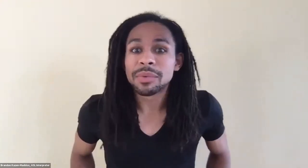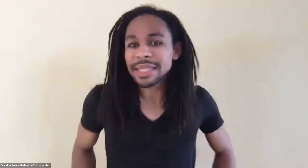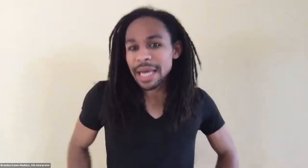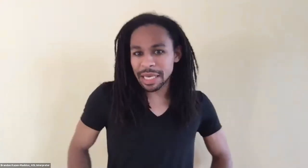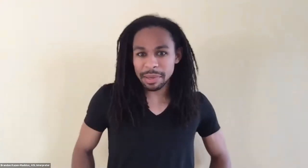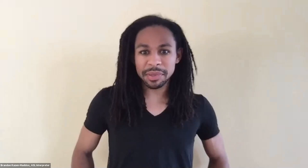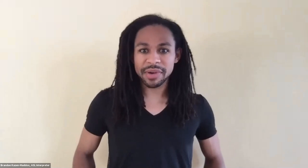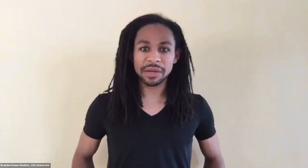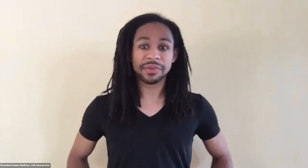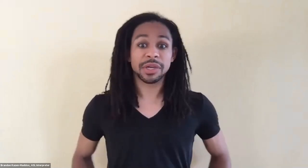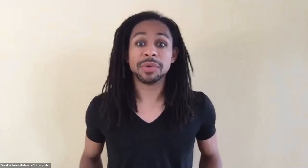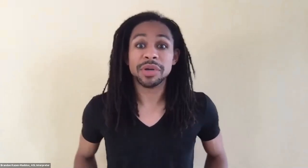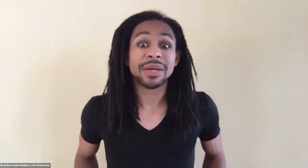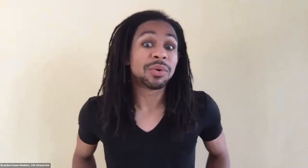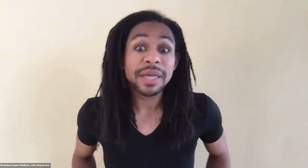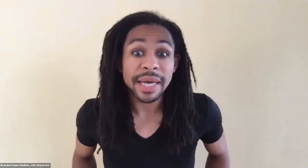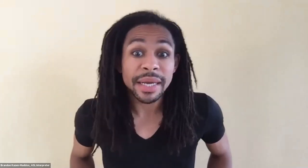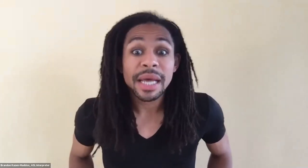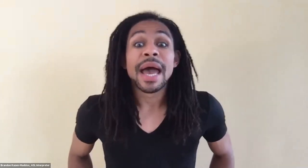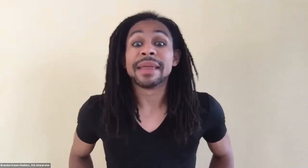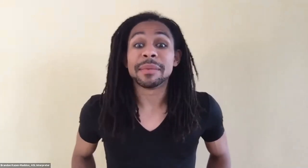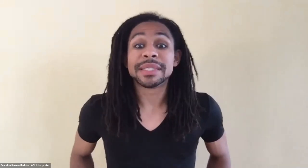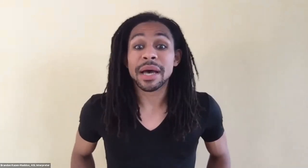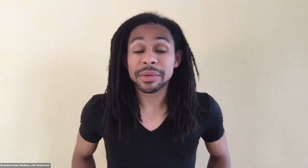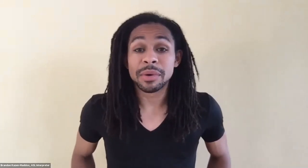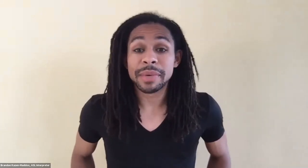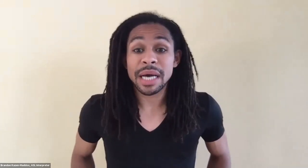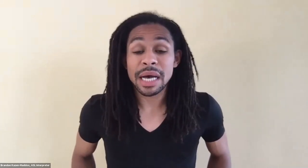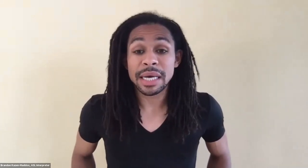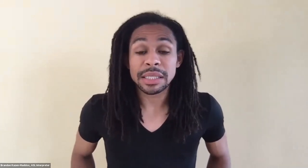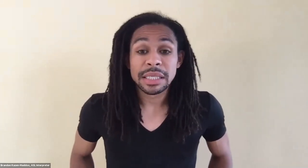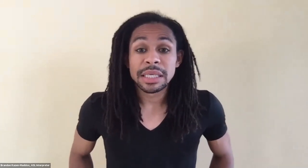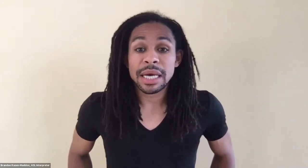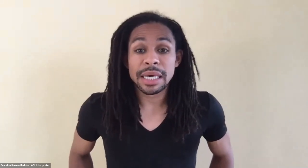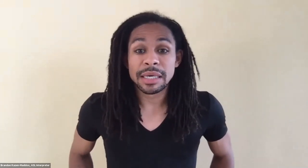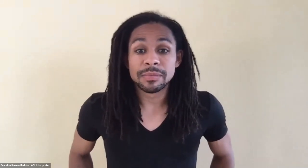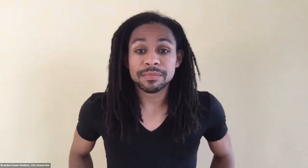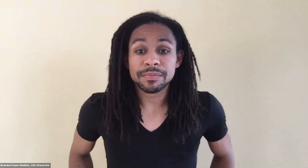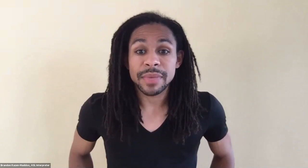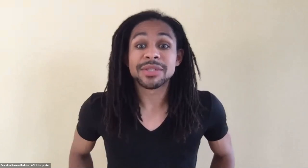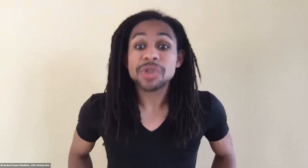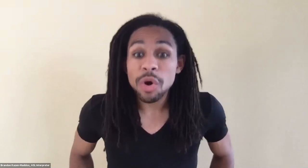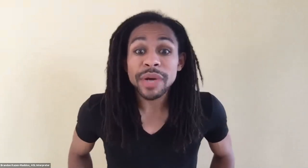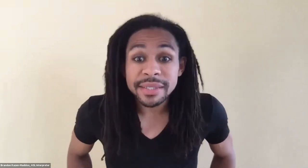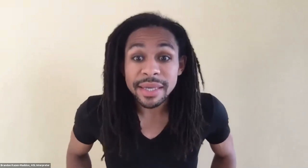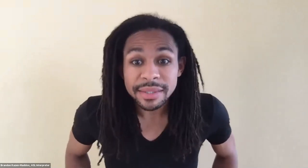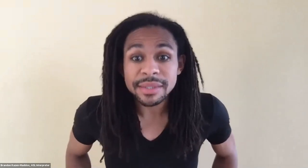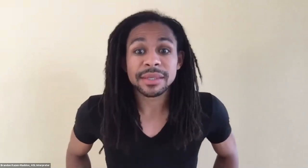what does that mean, people of color for the community in Oregon. And let me tell you, oh my god, it's so racist